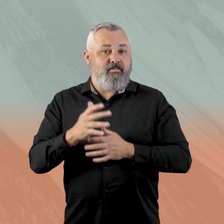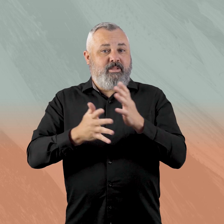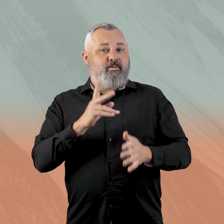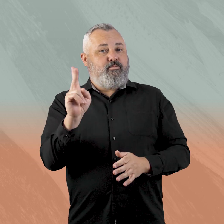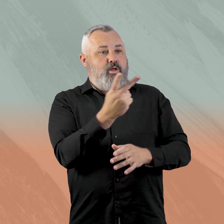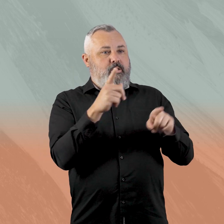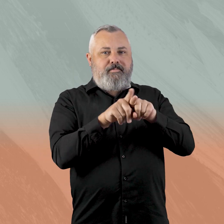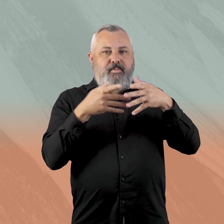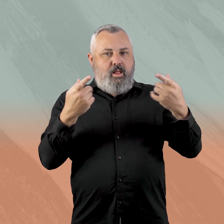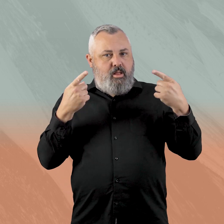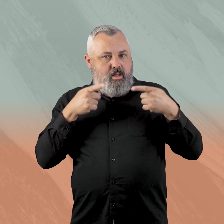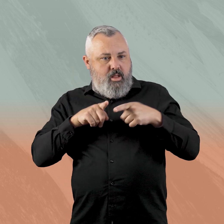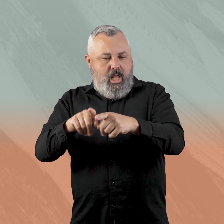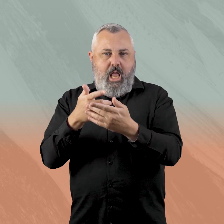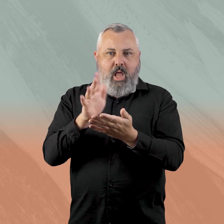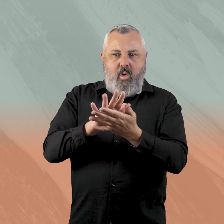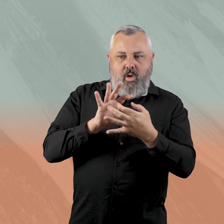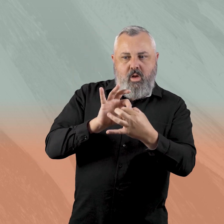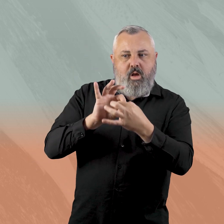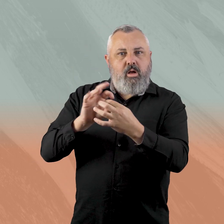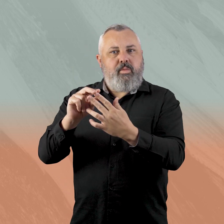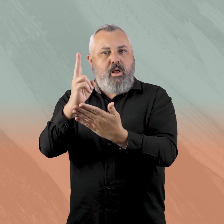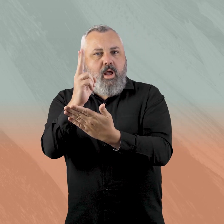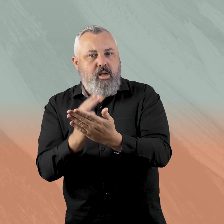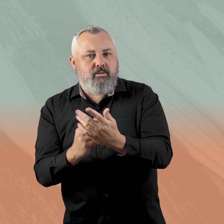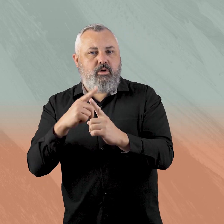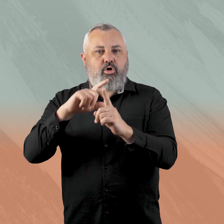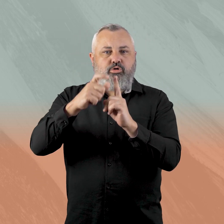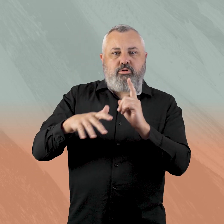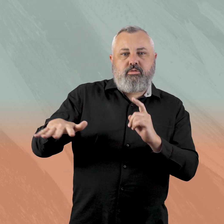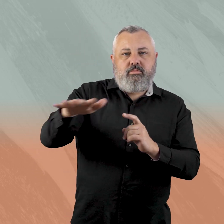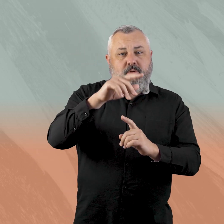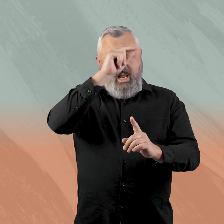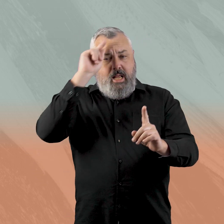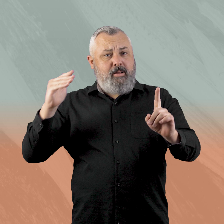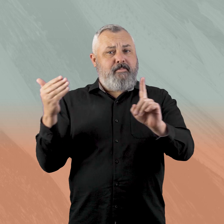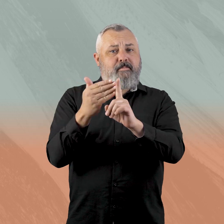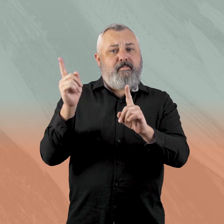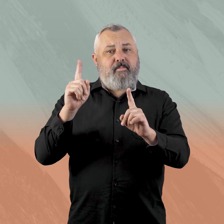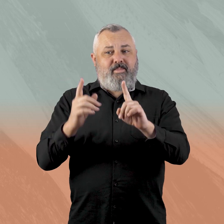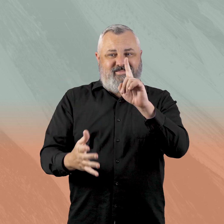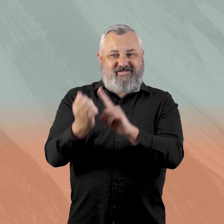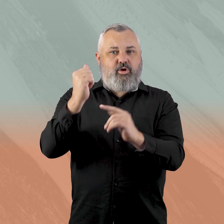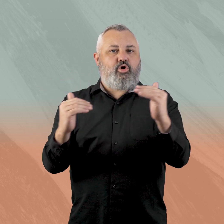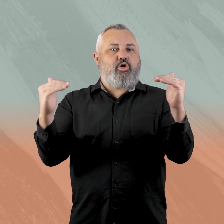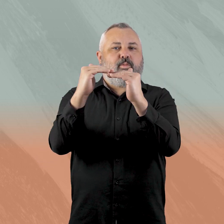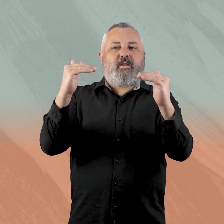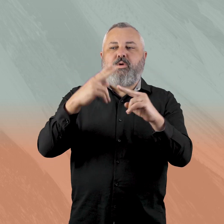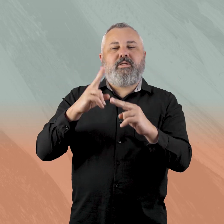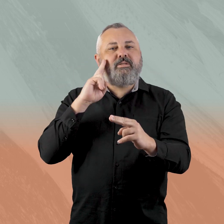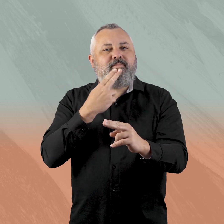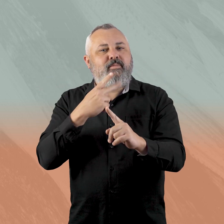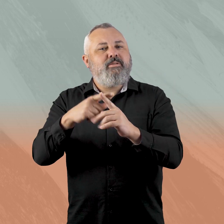This will provide a unified approach to engaging with the arts and cultural sector to achieve equity for d/Deaf and